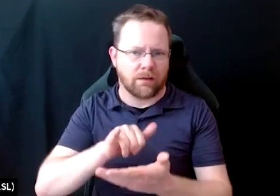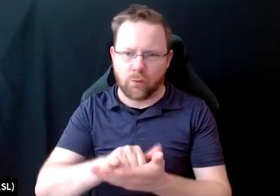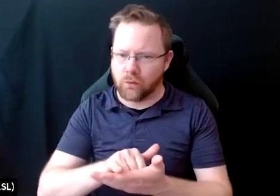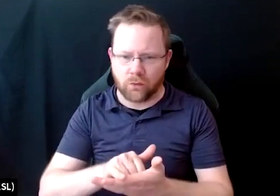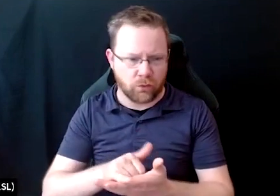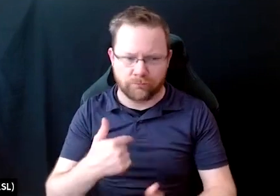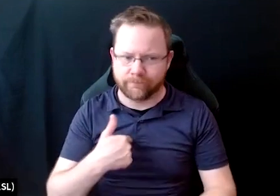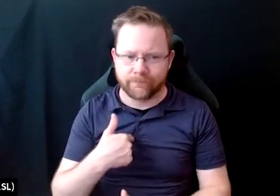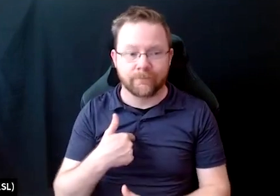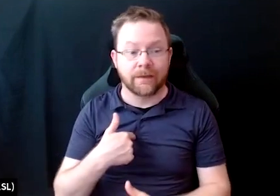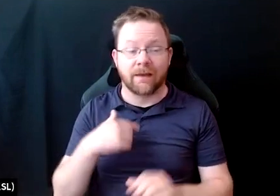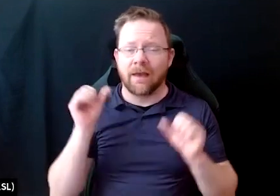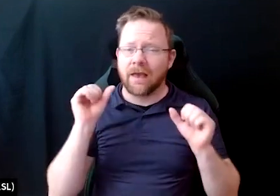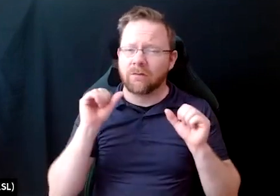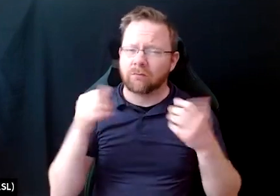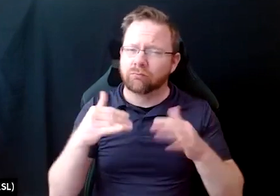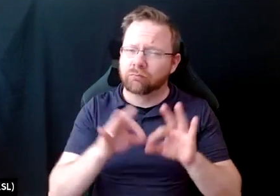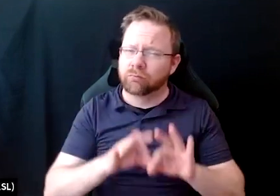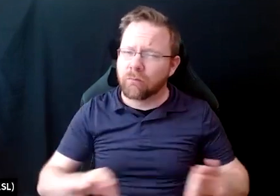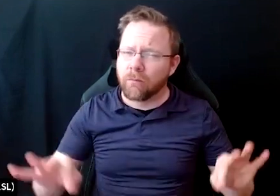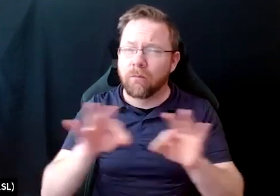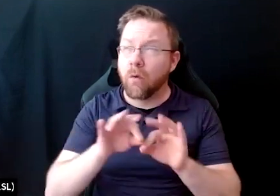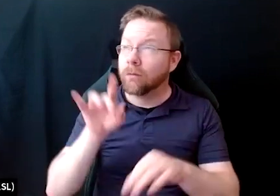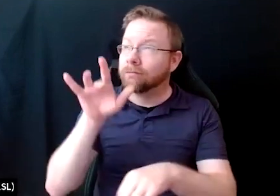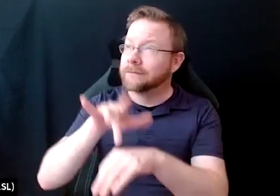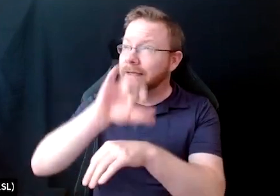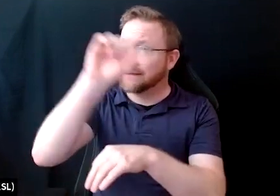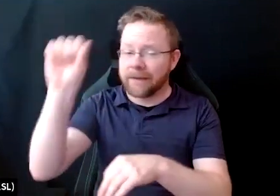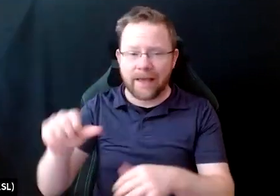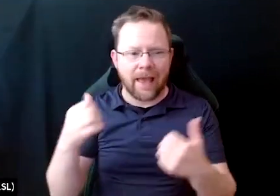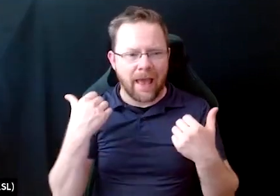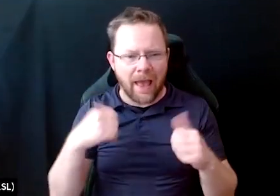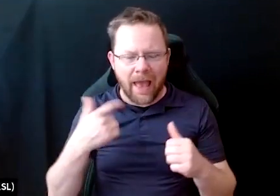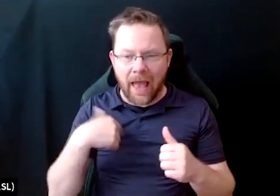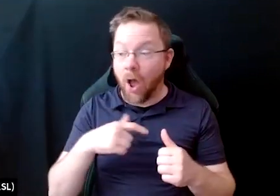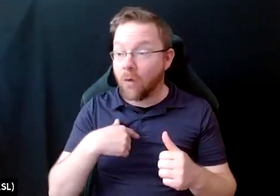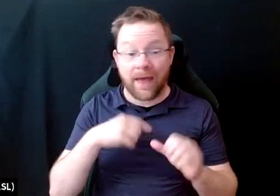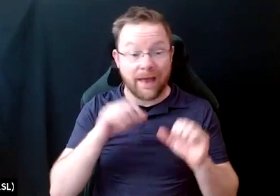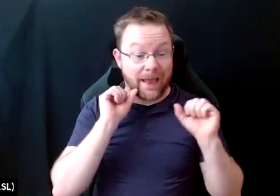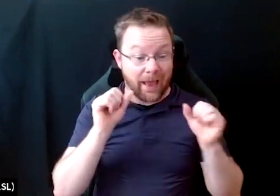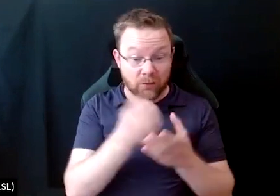Exercising is crucial in space, so how do we get adaptive equipment for exercise in space?